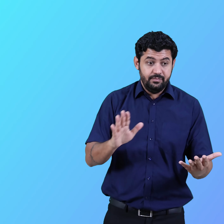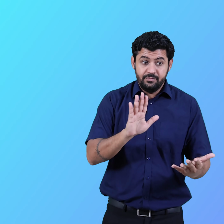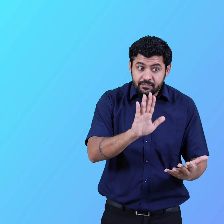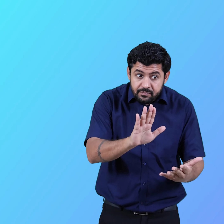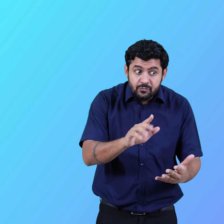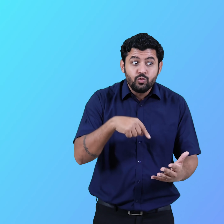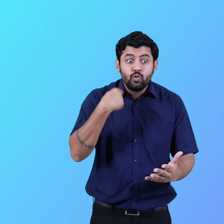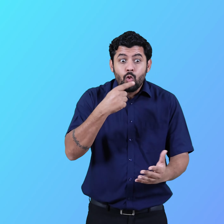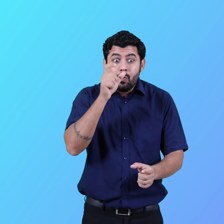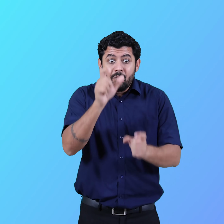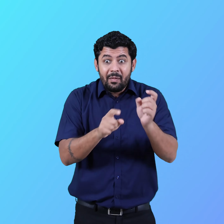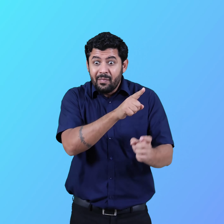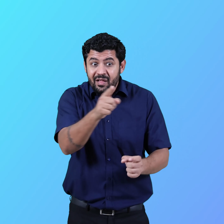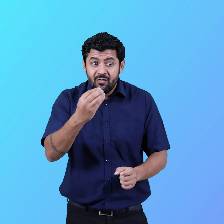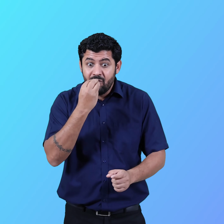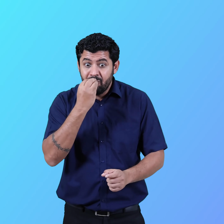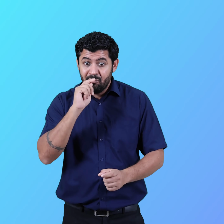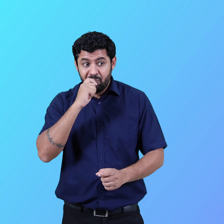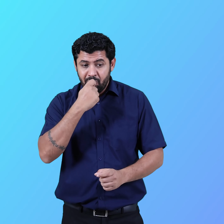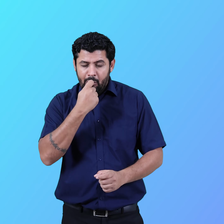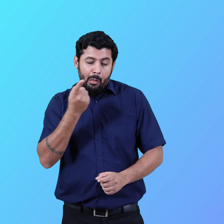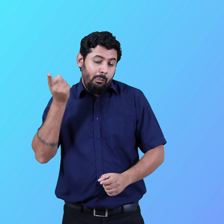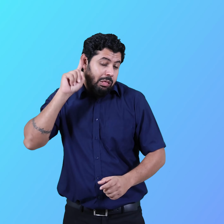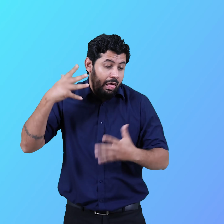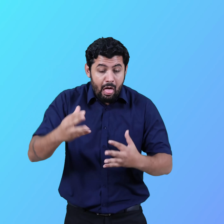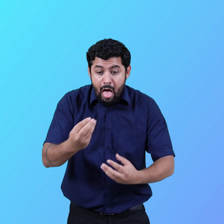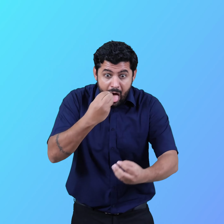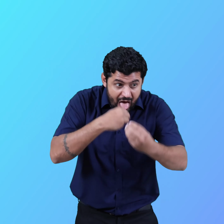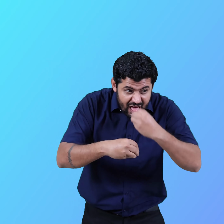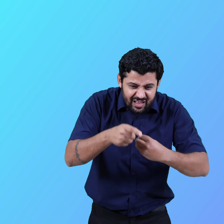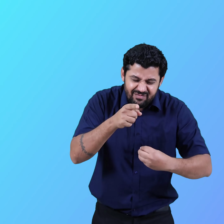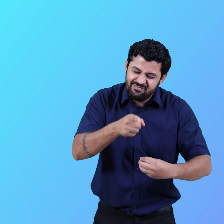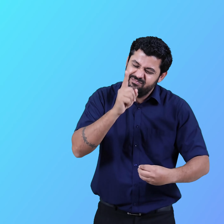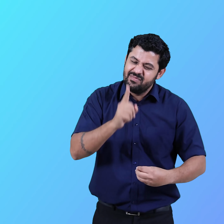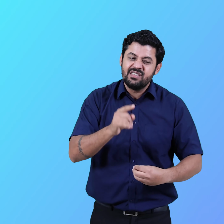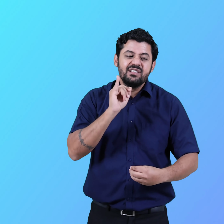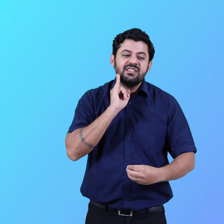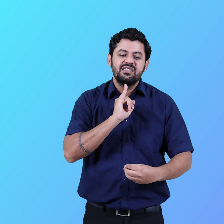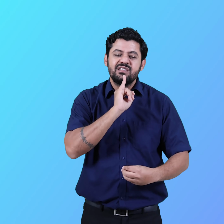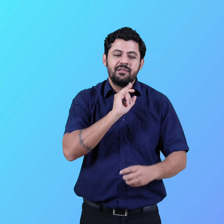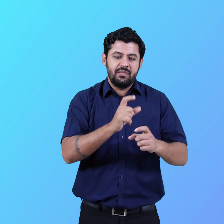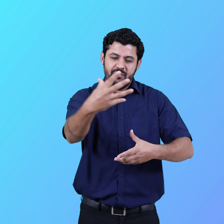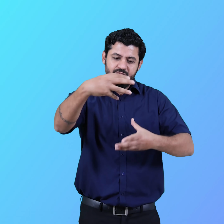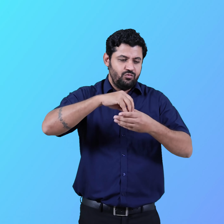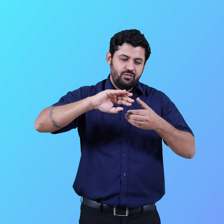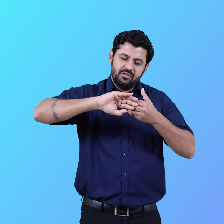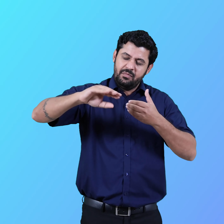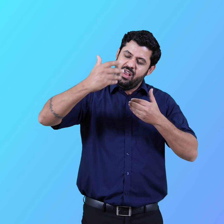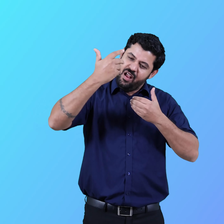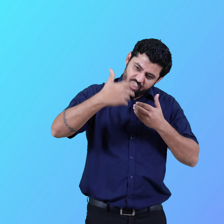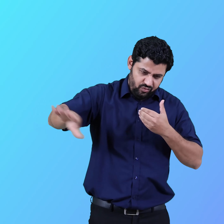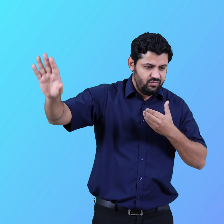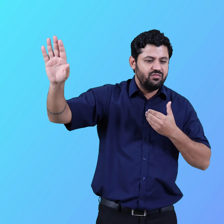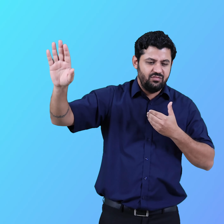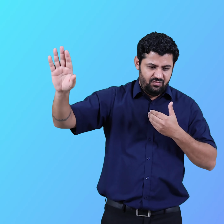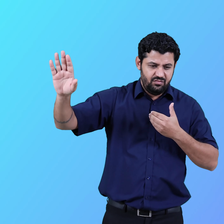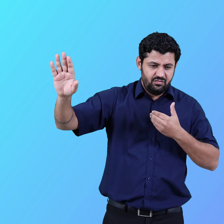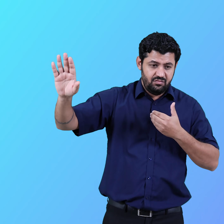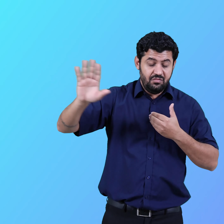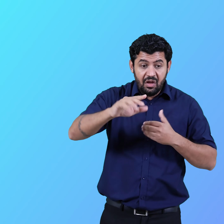“Anyone who refuses to fast on this day will be separated from their people.